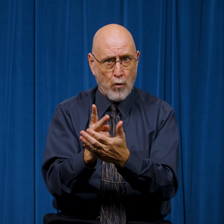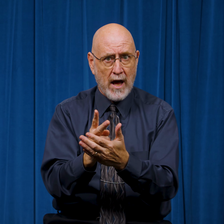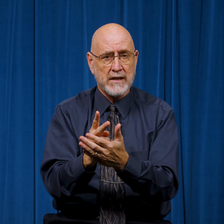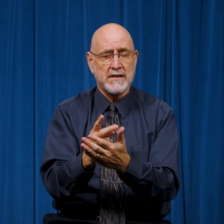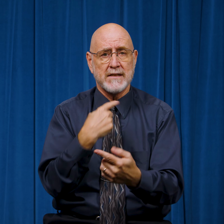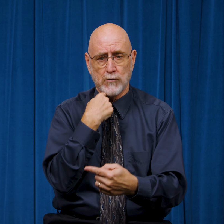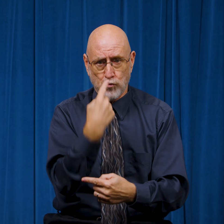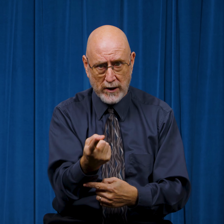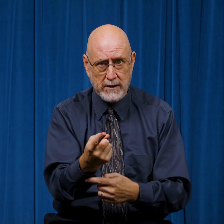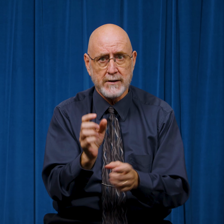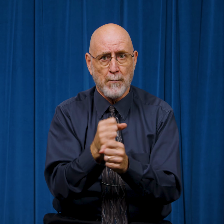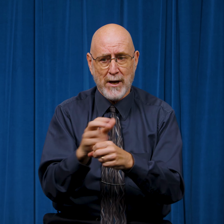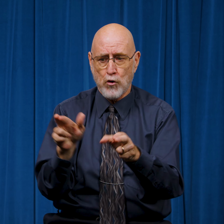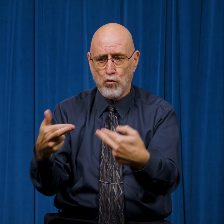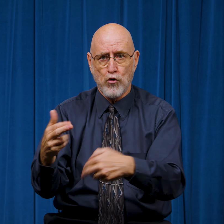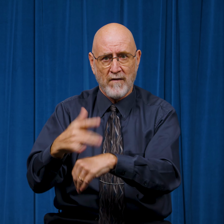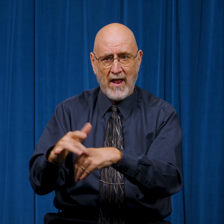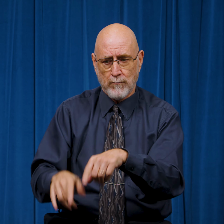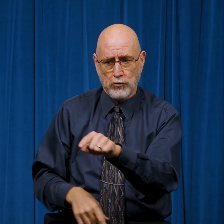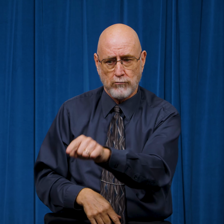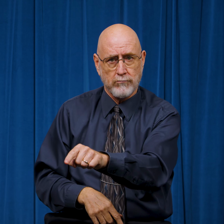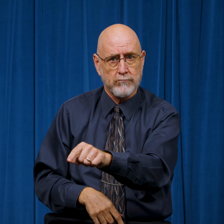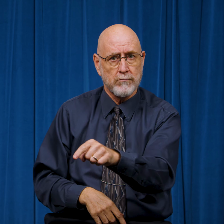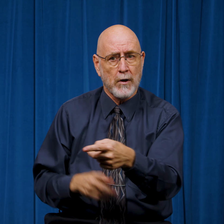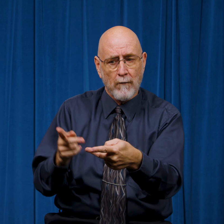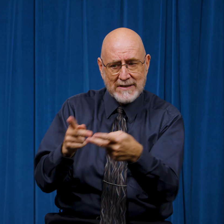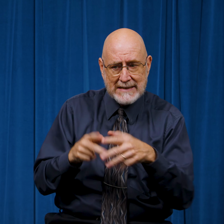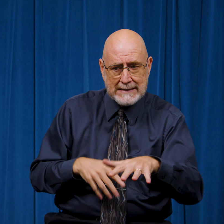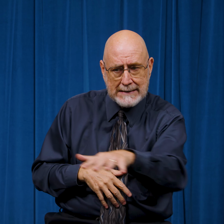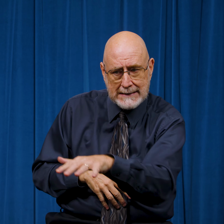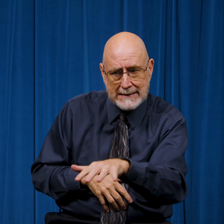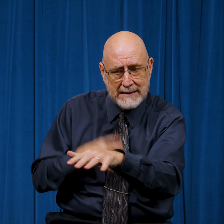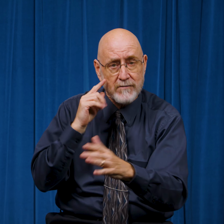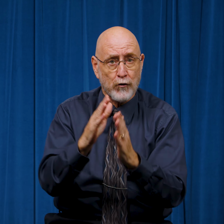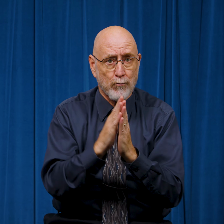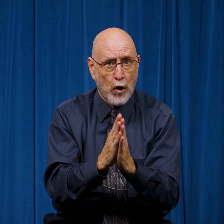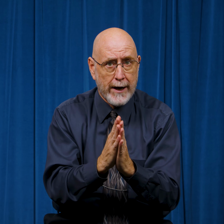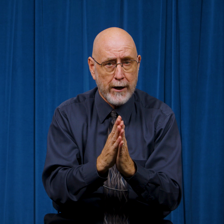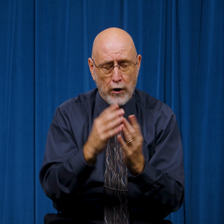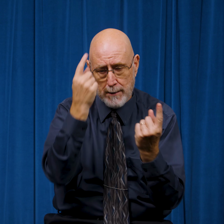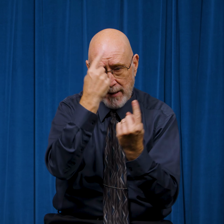to make available a room, with facilities for prayer and meditation,